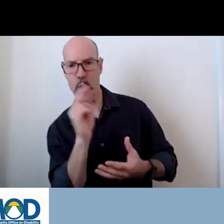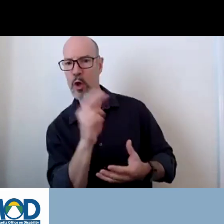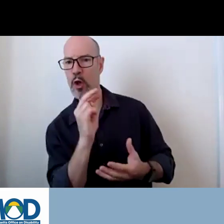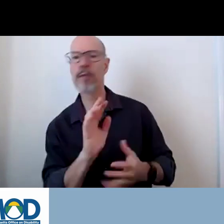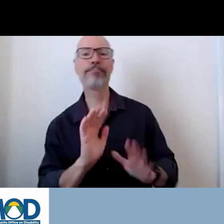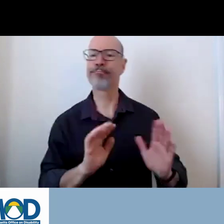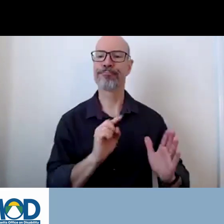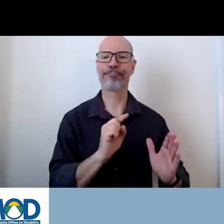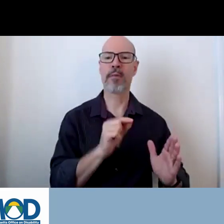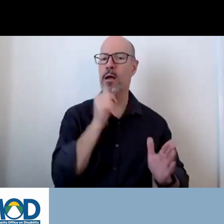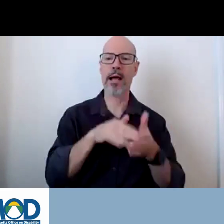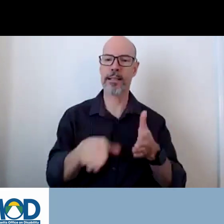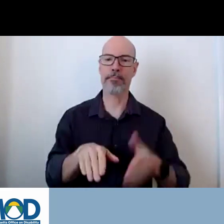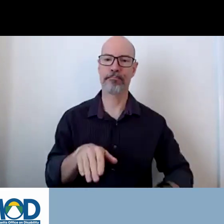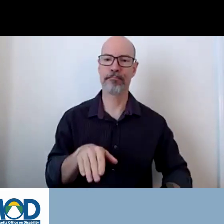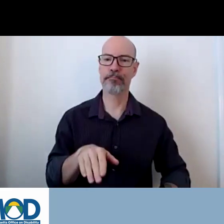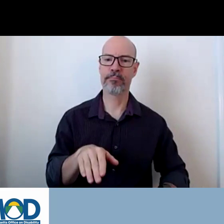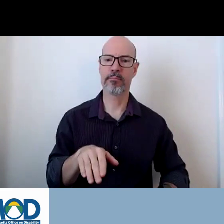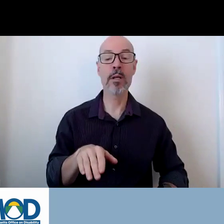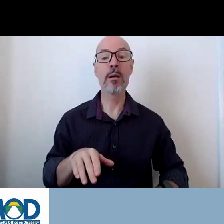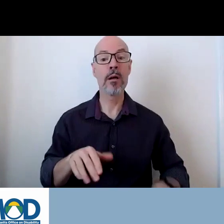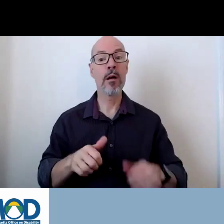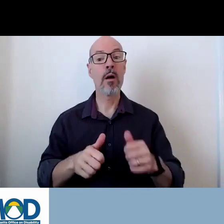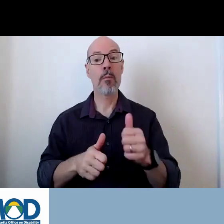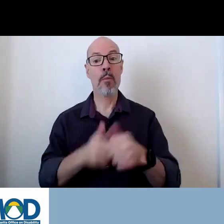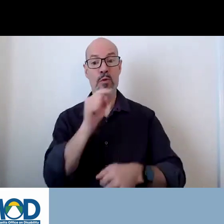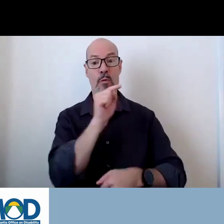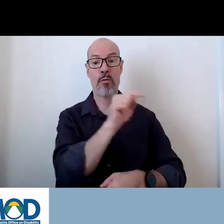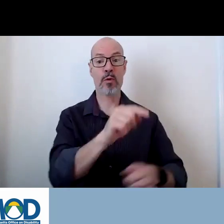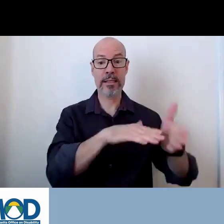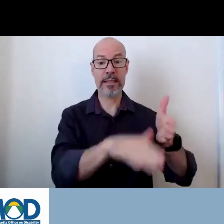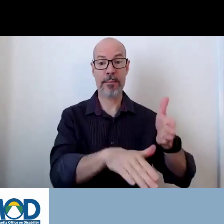going to have to have a specific carve-out on your website that